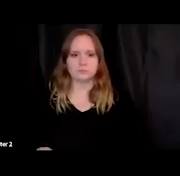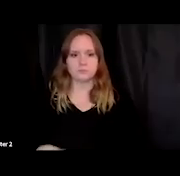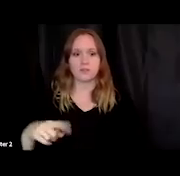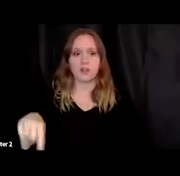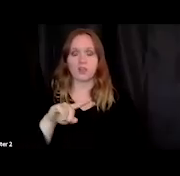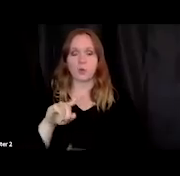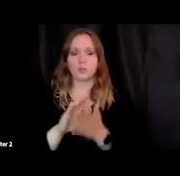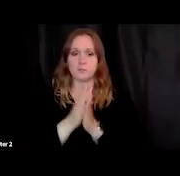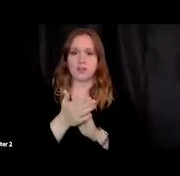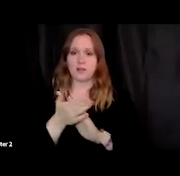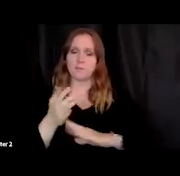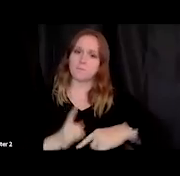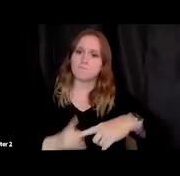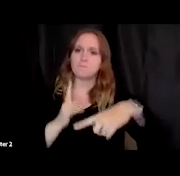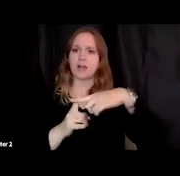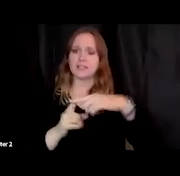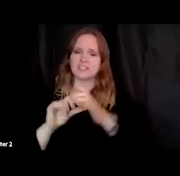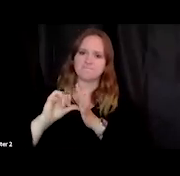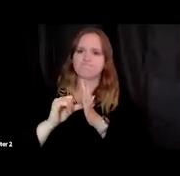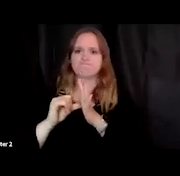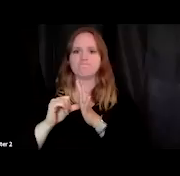reinforced or negatively reinforced.